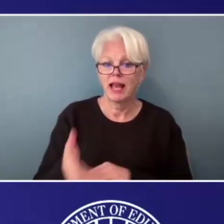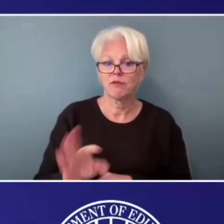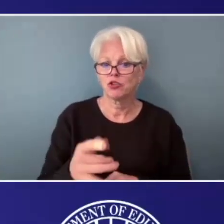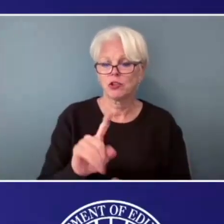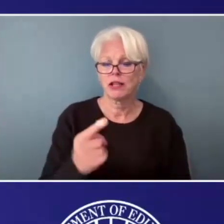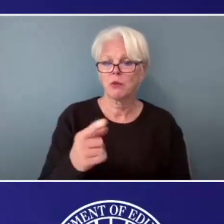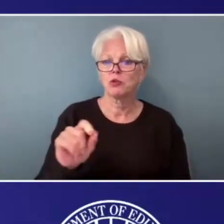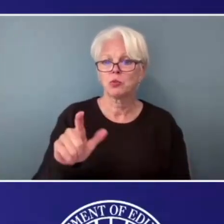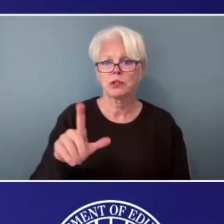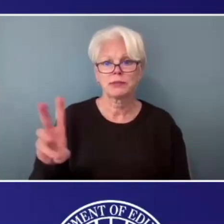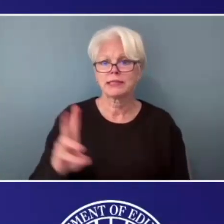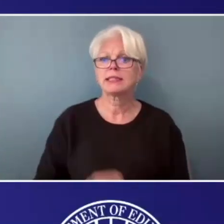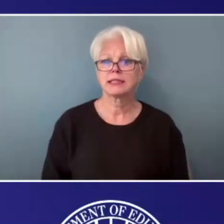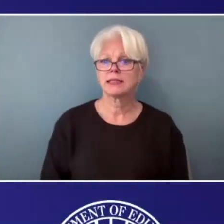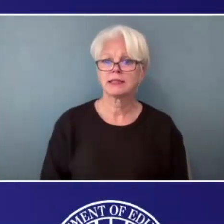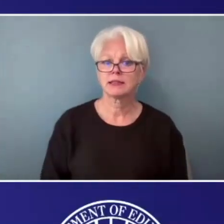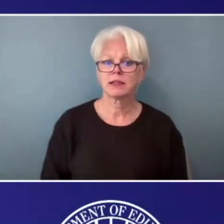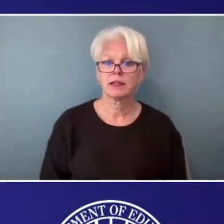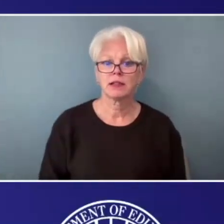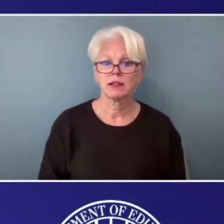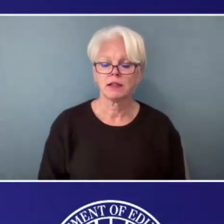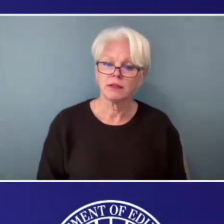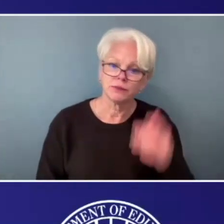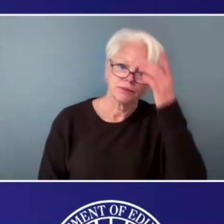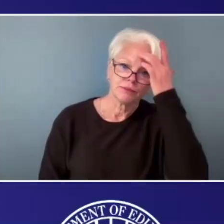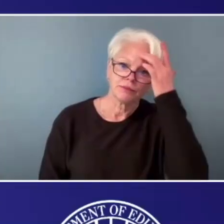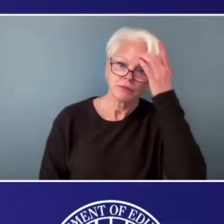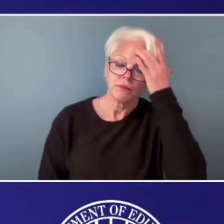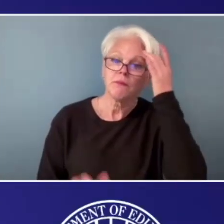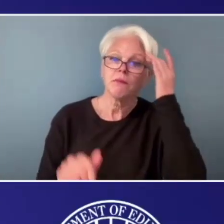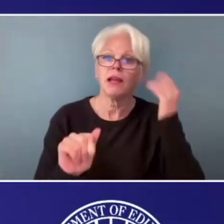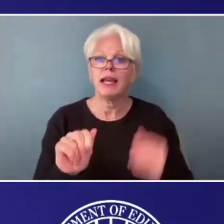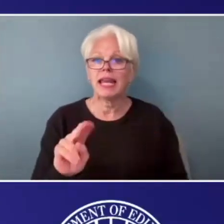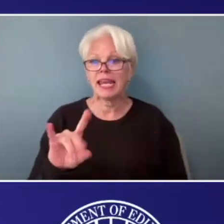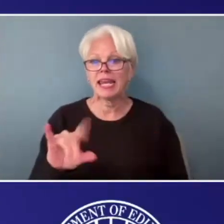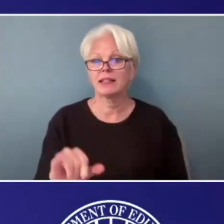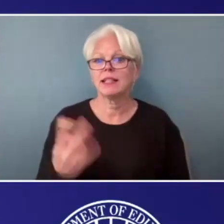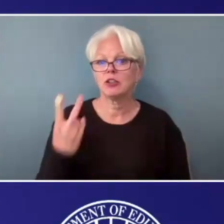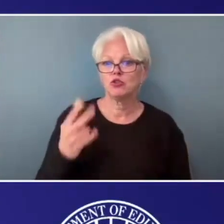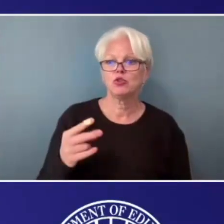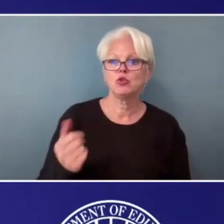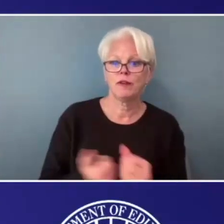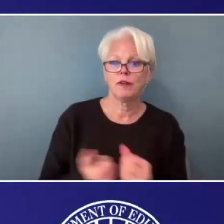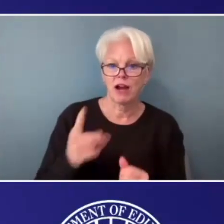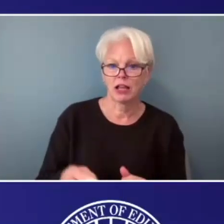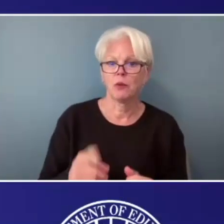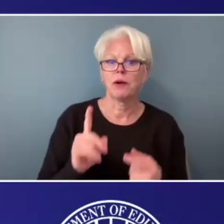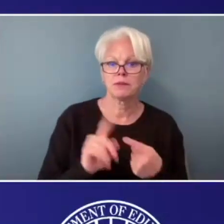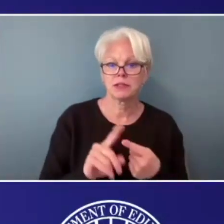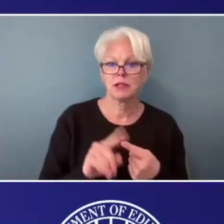Andy? Okay. So two follow-ups on that. One, maybe that provides another pathway